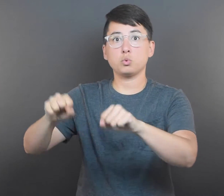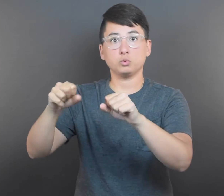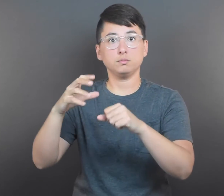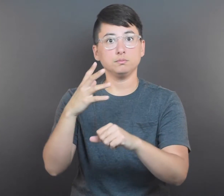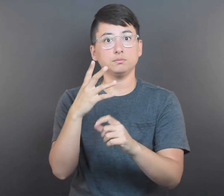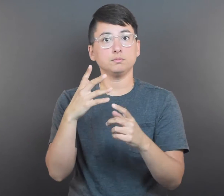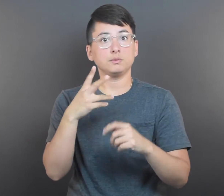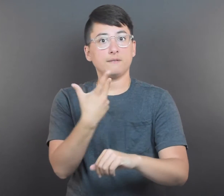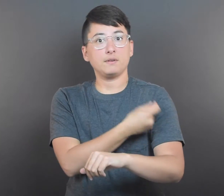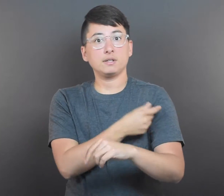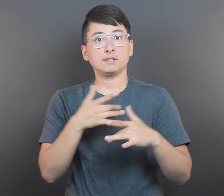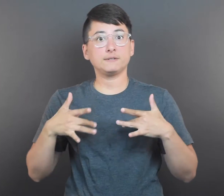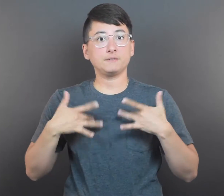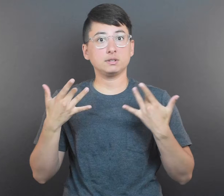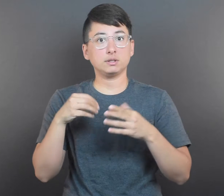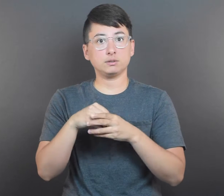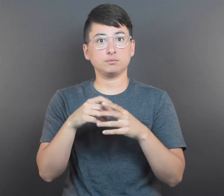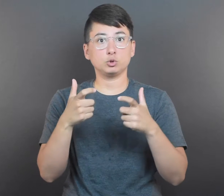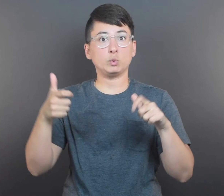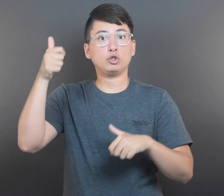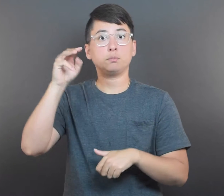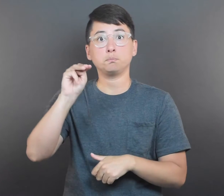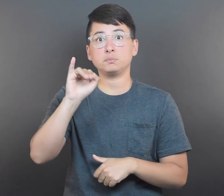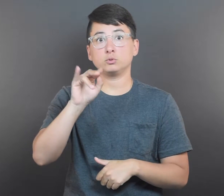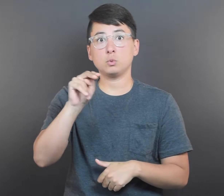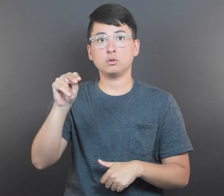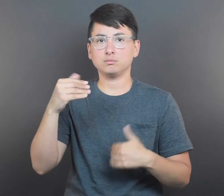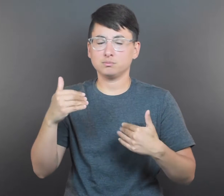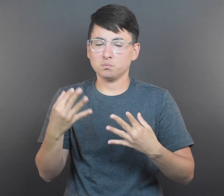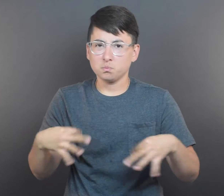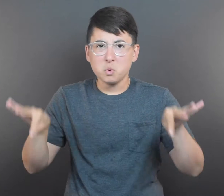where "there are more barriers to African immigrants